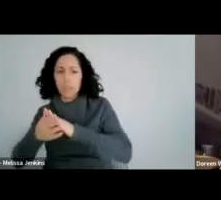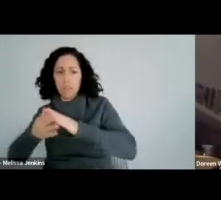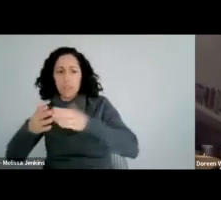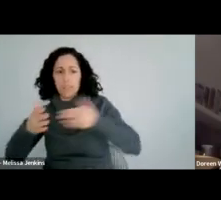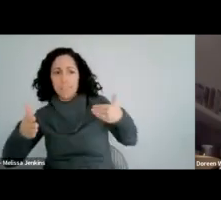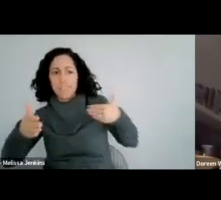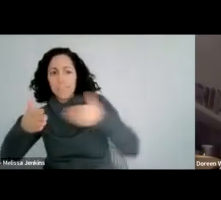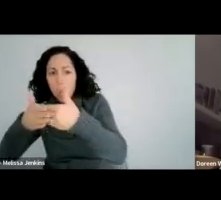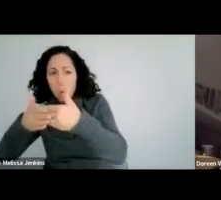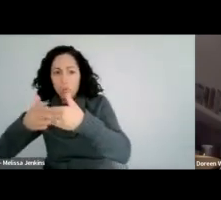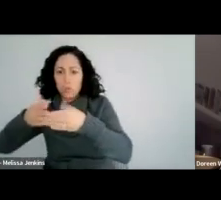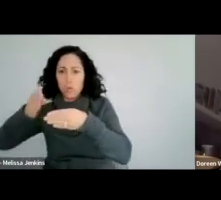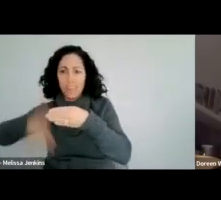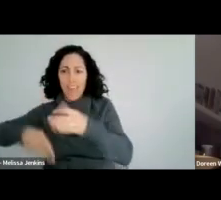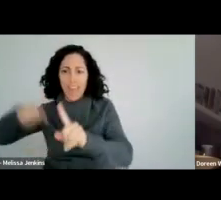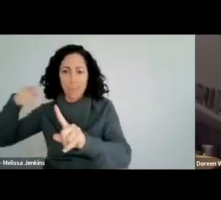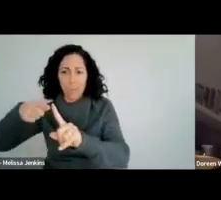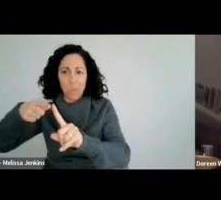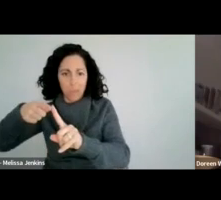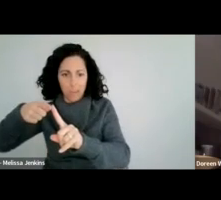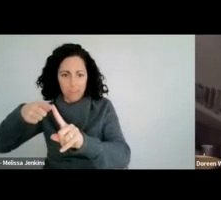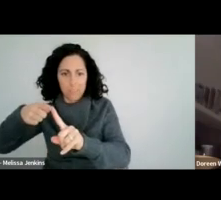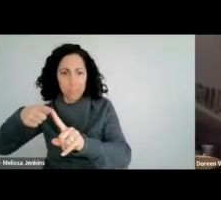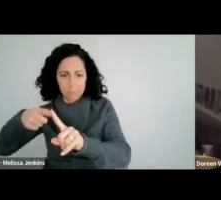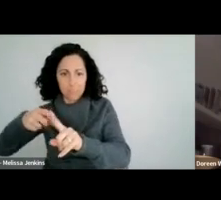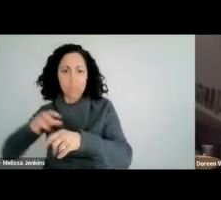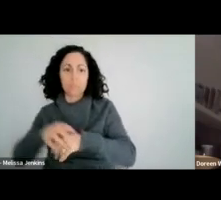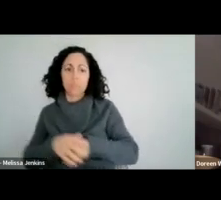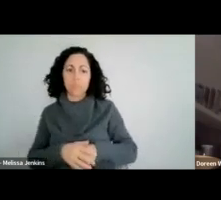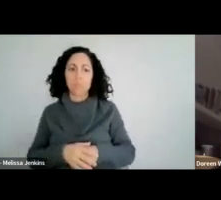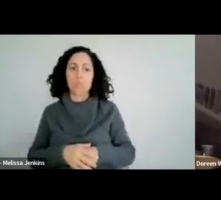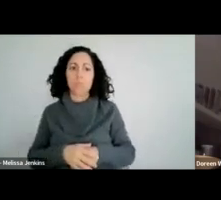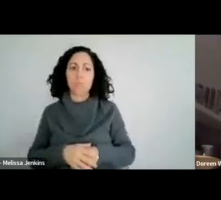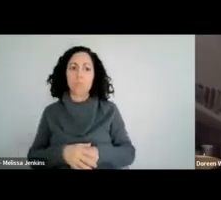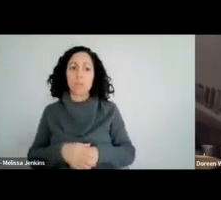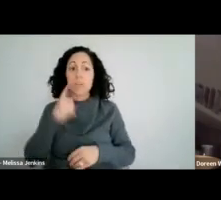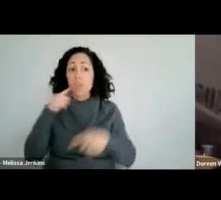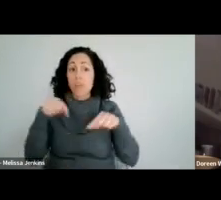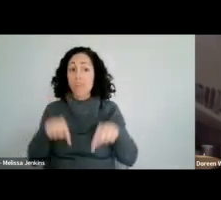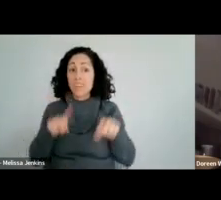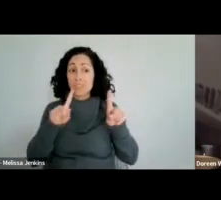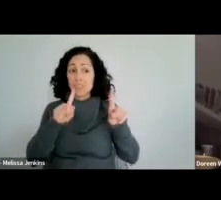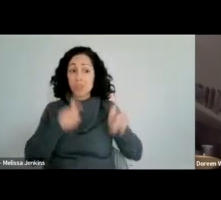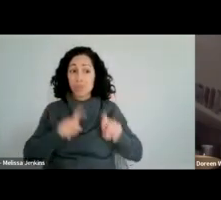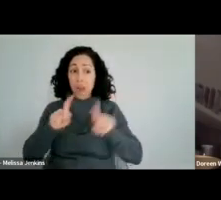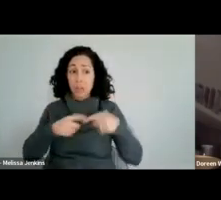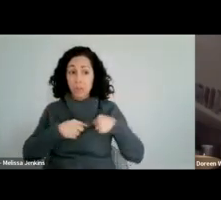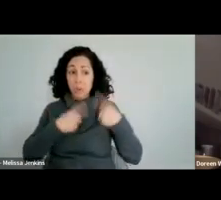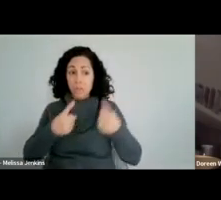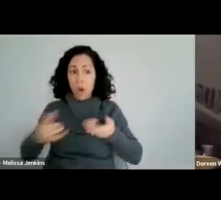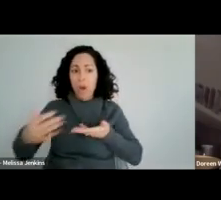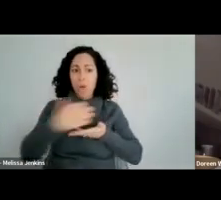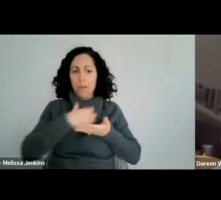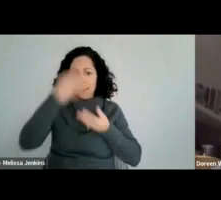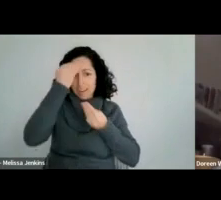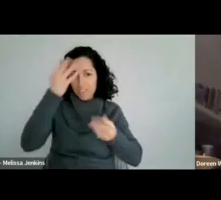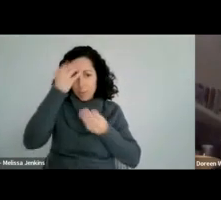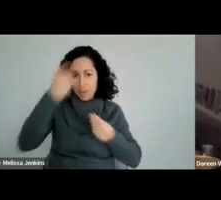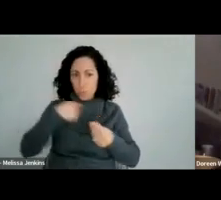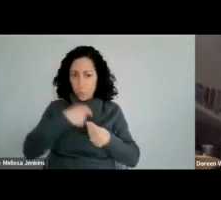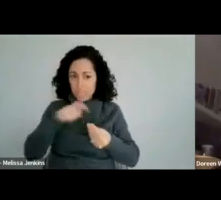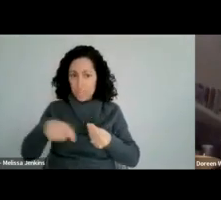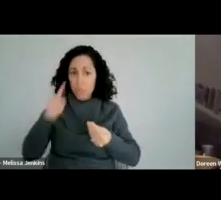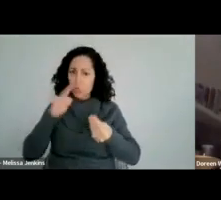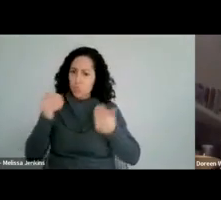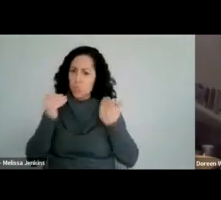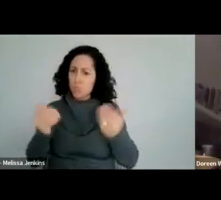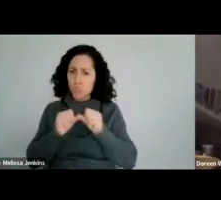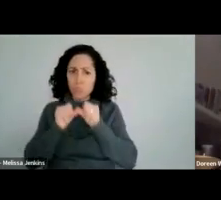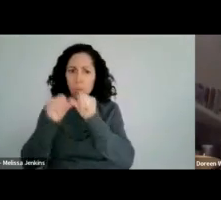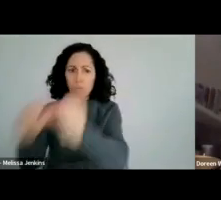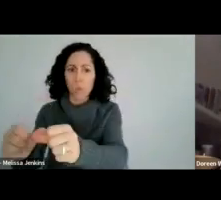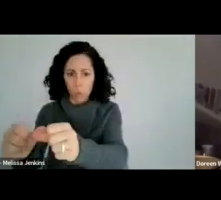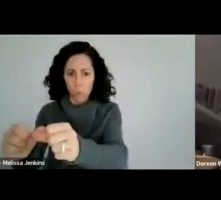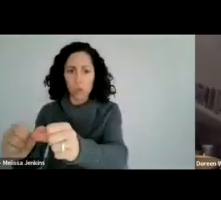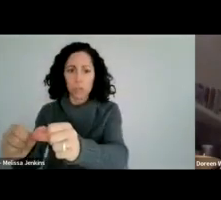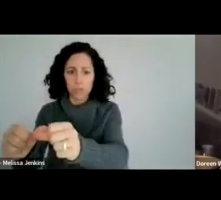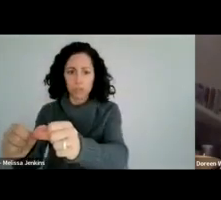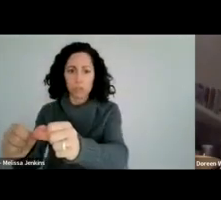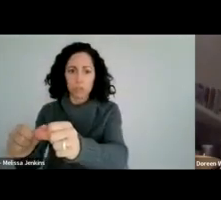getting closer to registering this drug for patients.